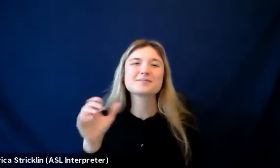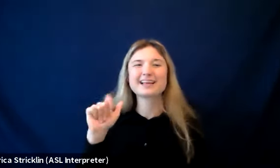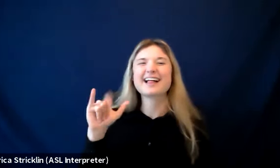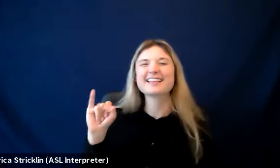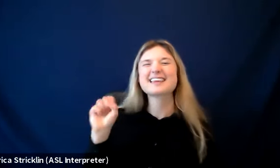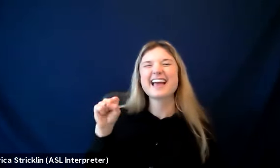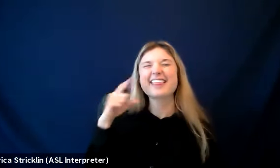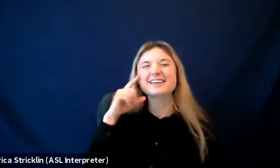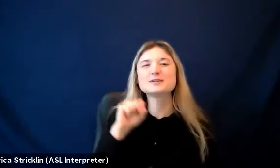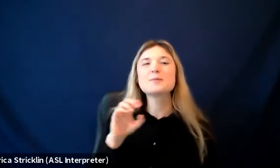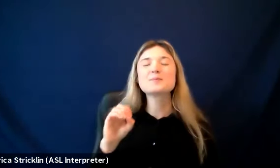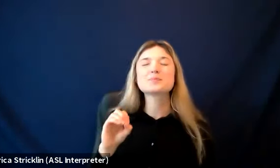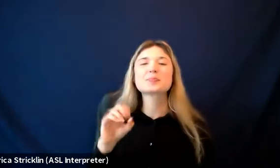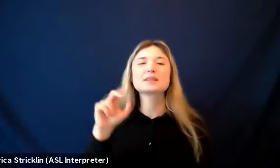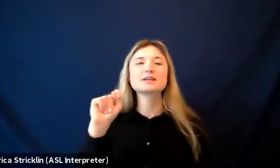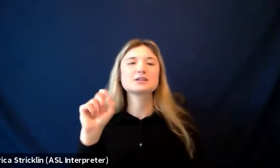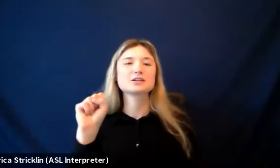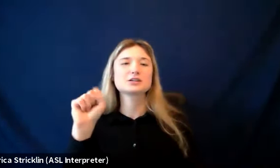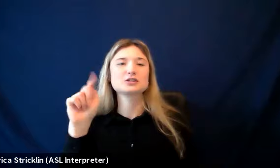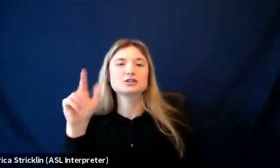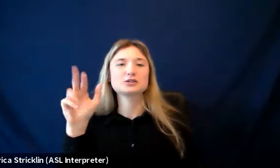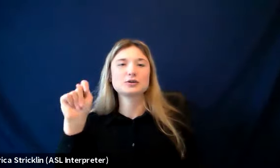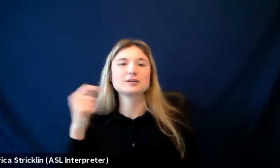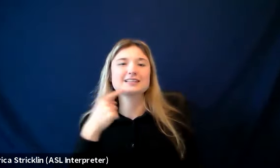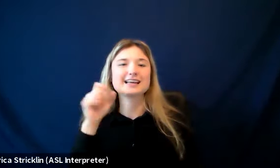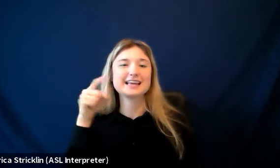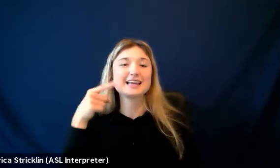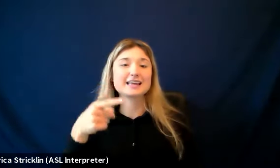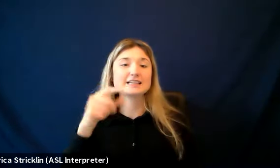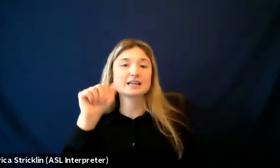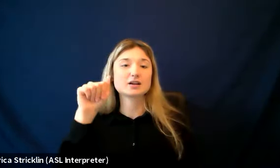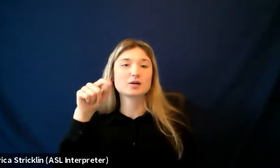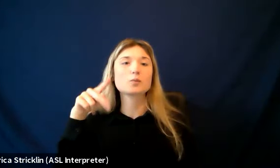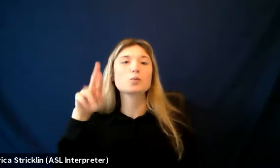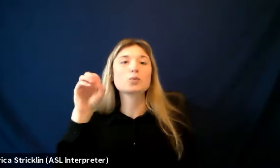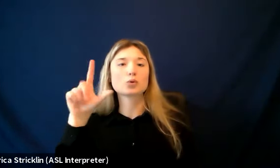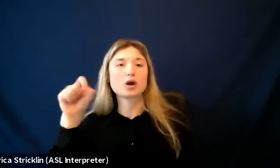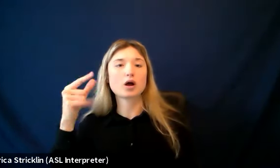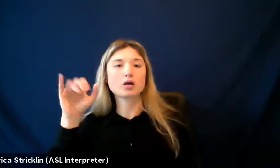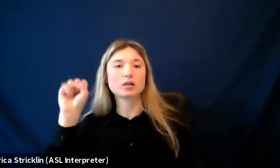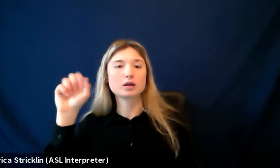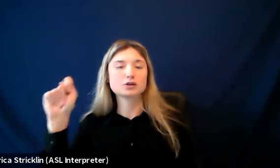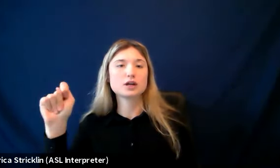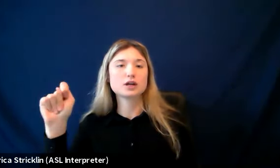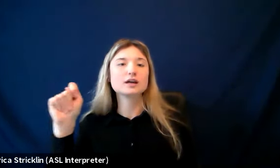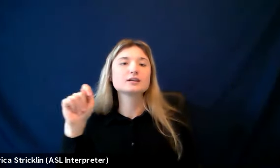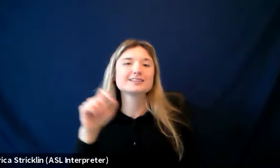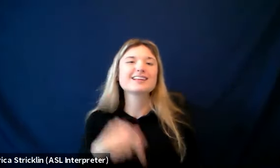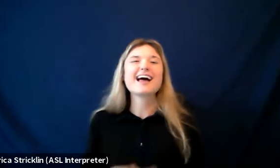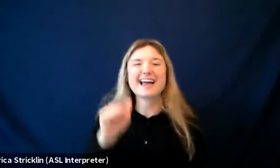But when. But he is an apologist. Oh, yeah.